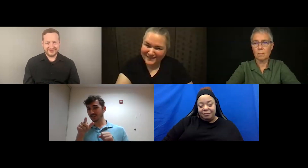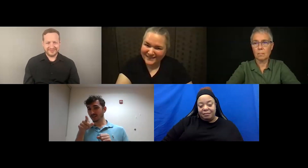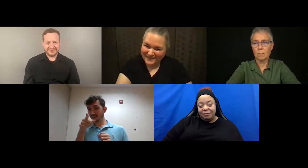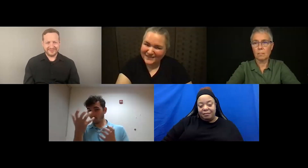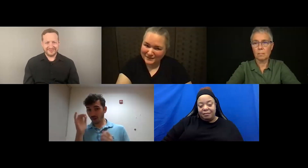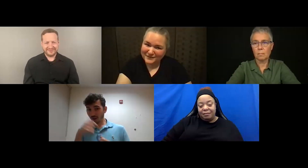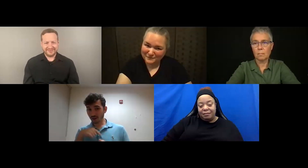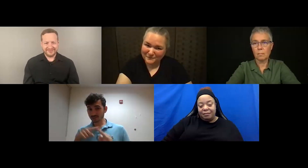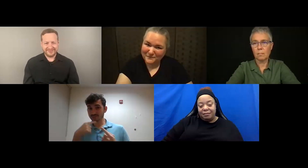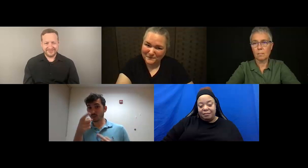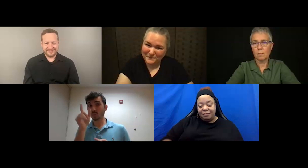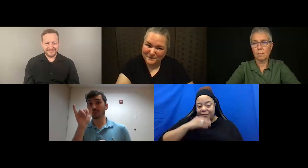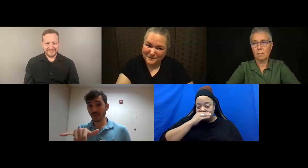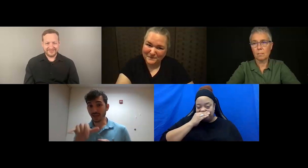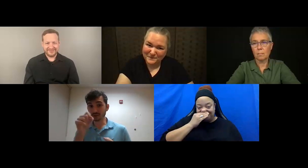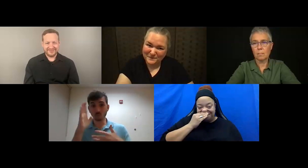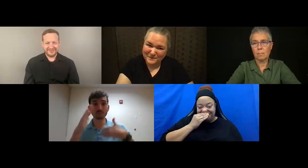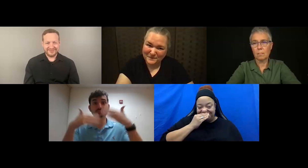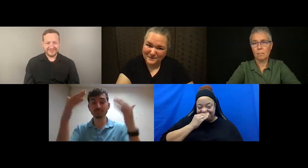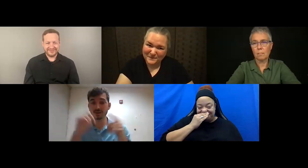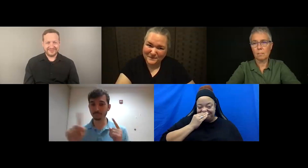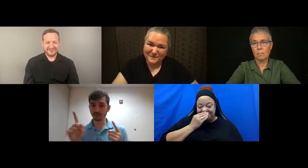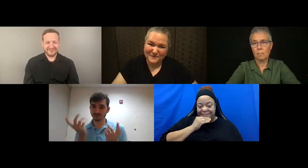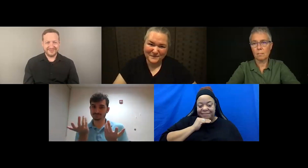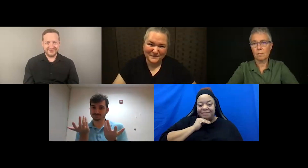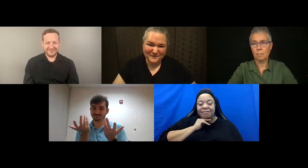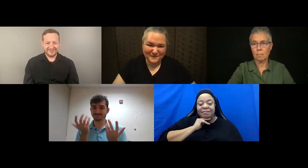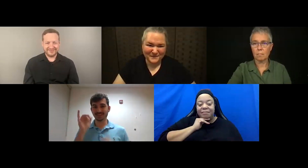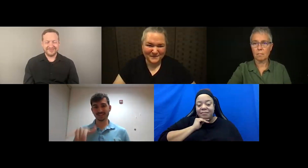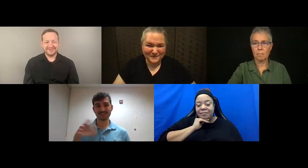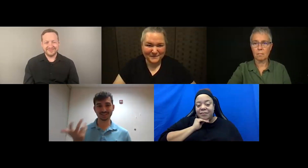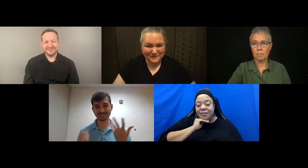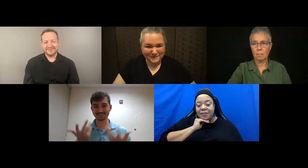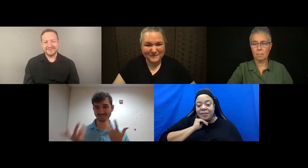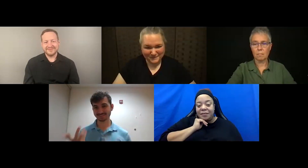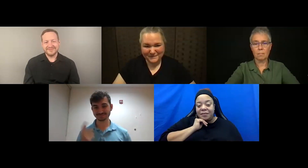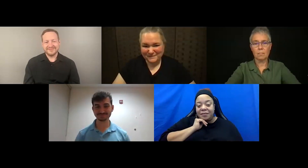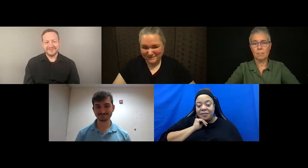but again I'm hesitant because I don't want to say that because I don't want